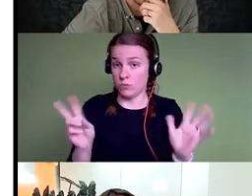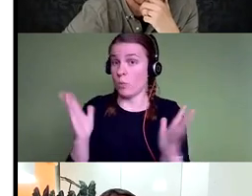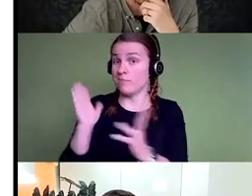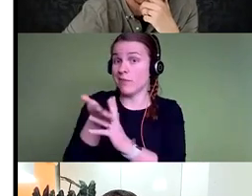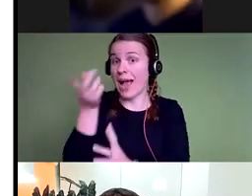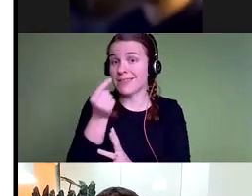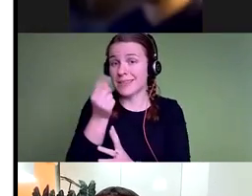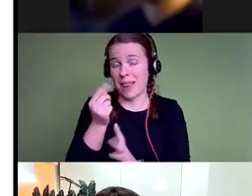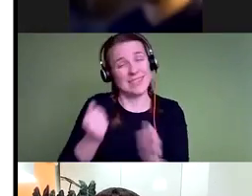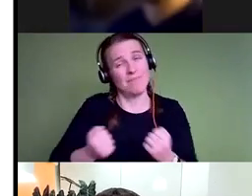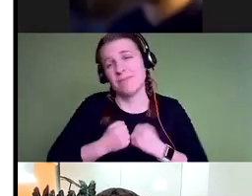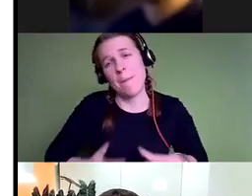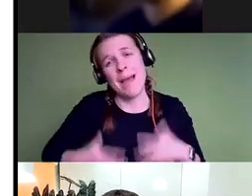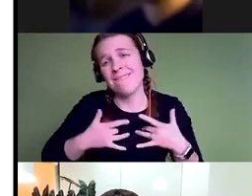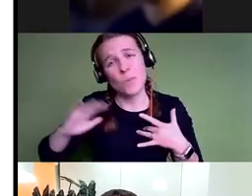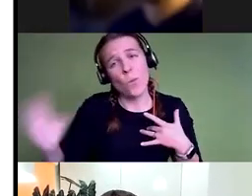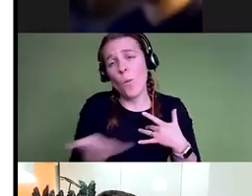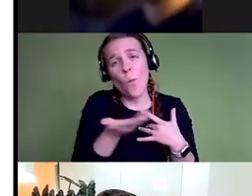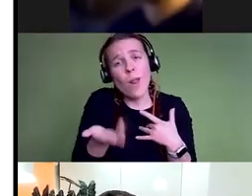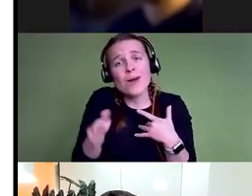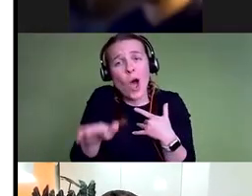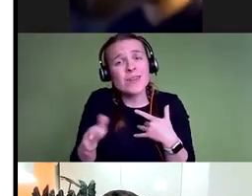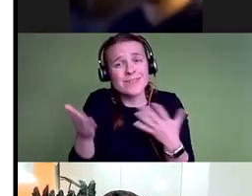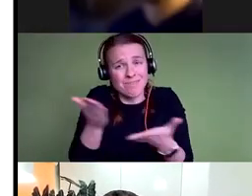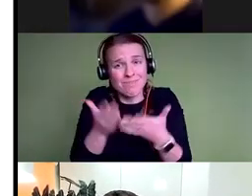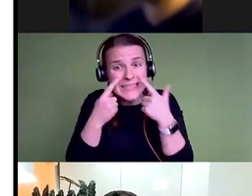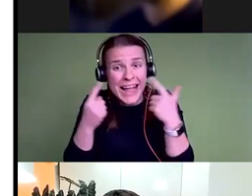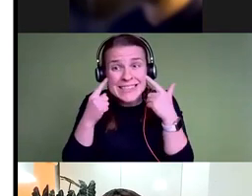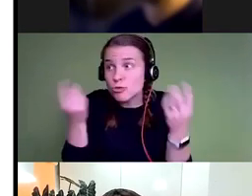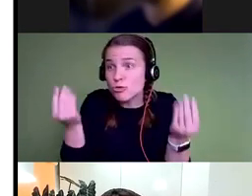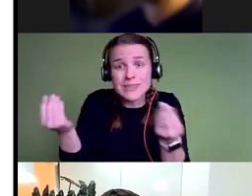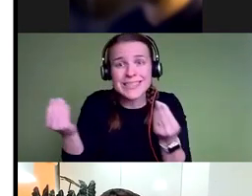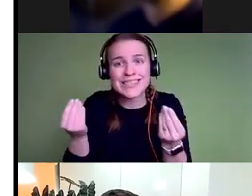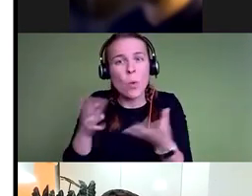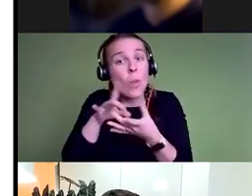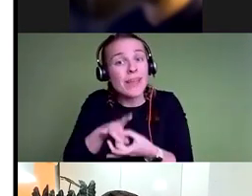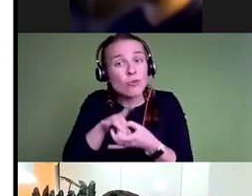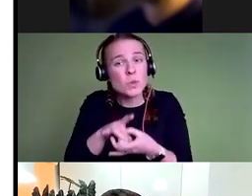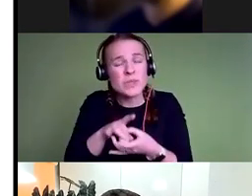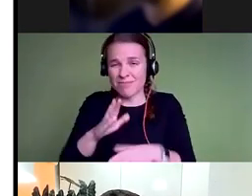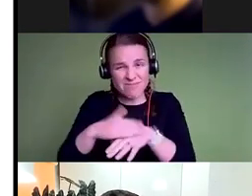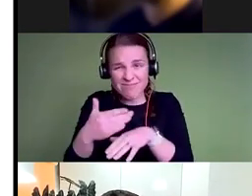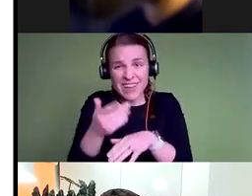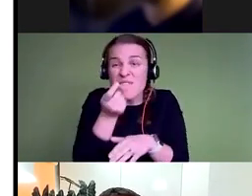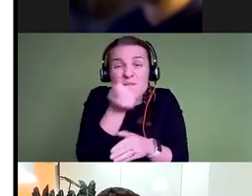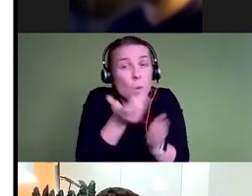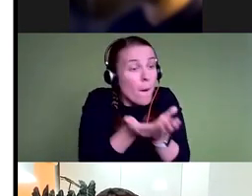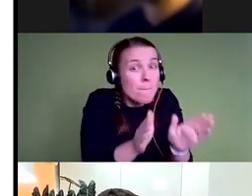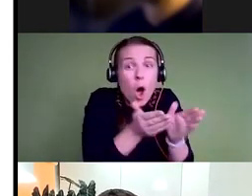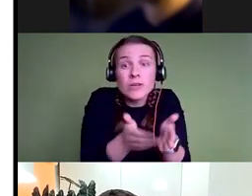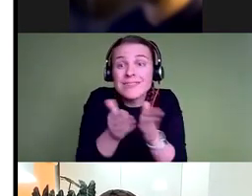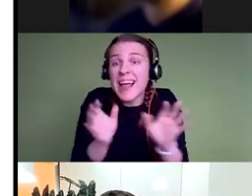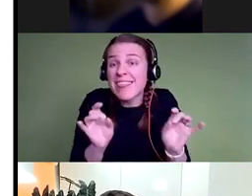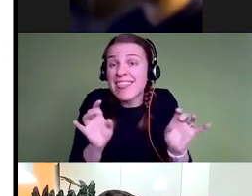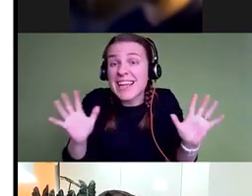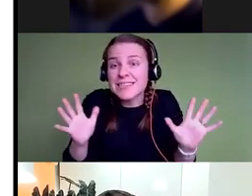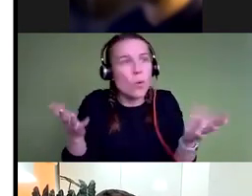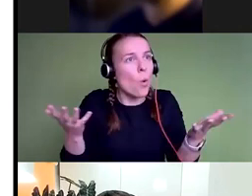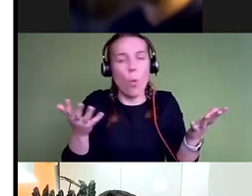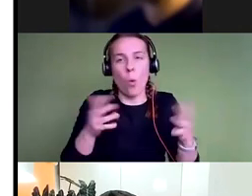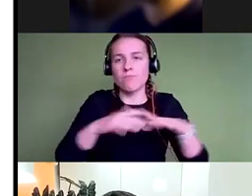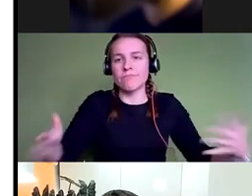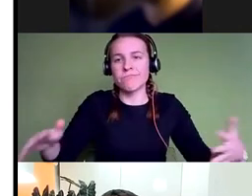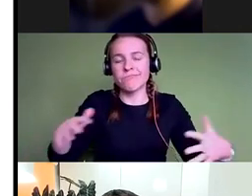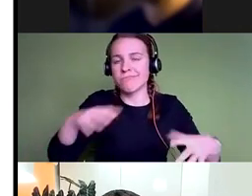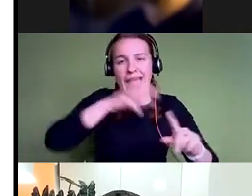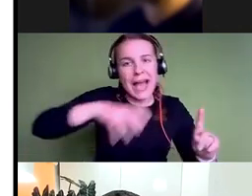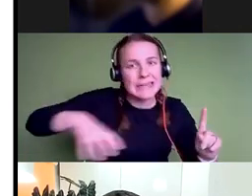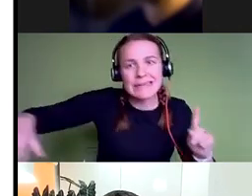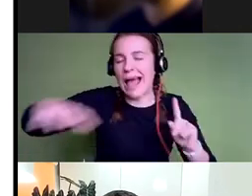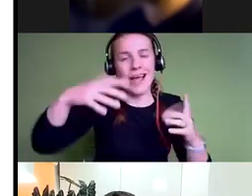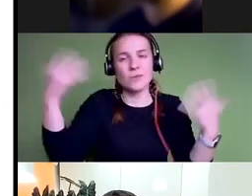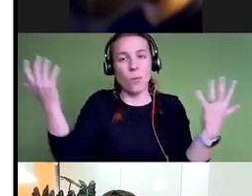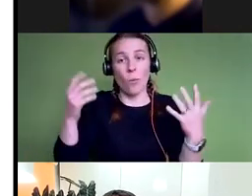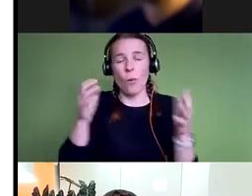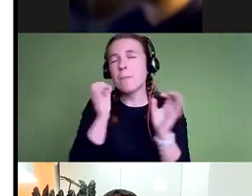benefits of engaging in time in nature.